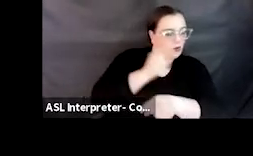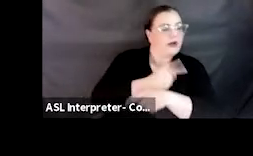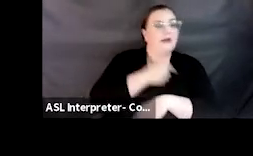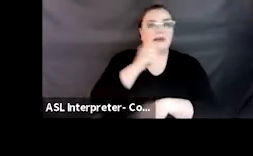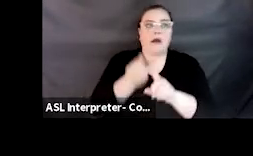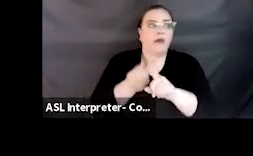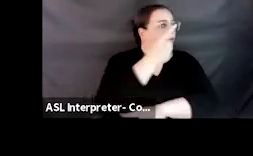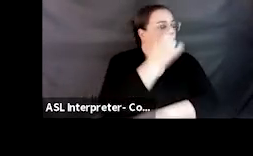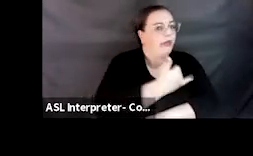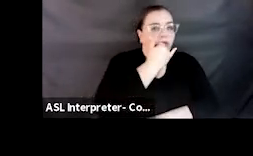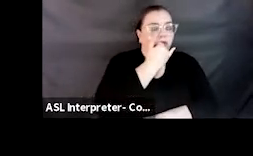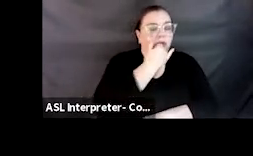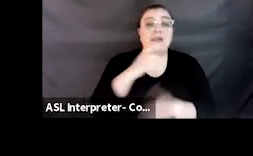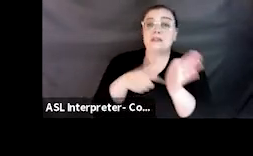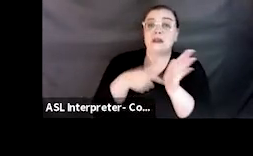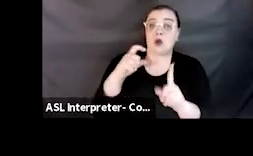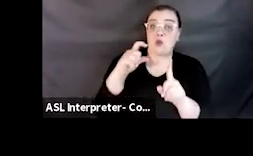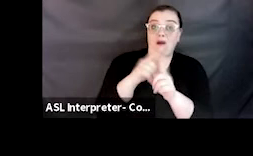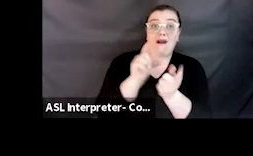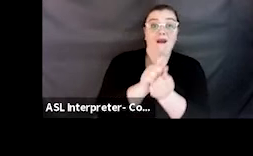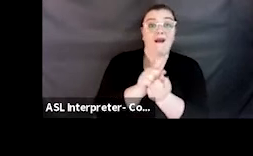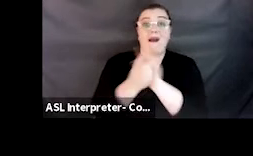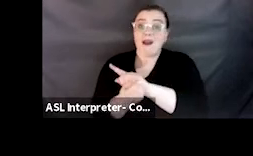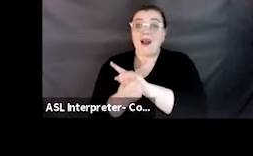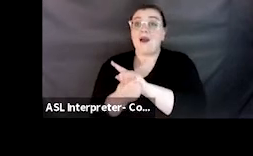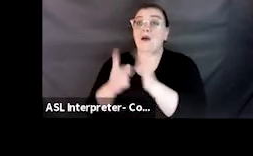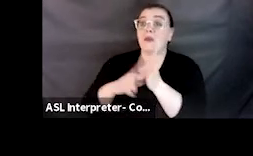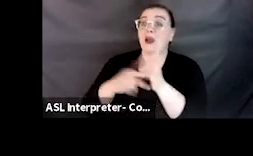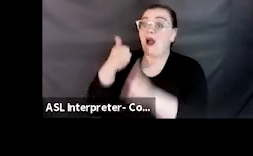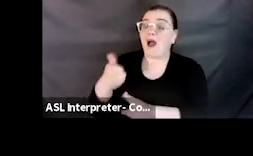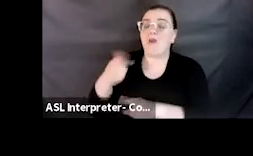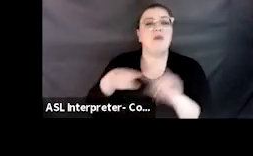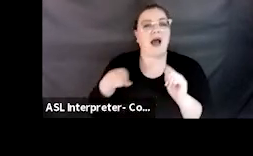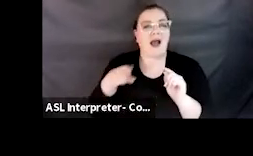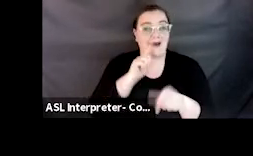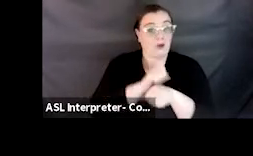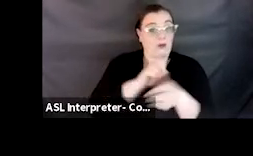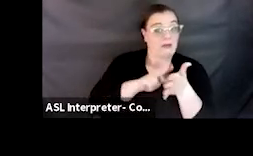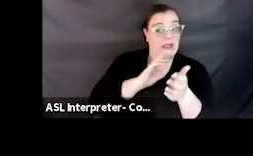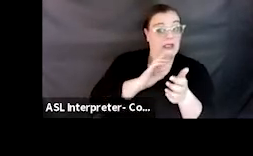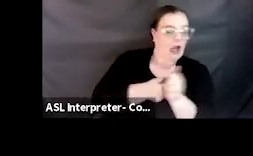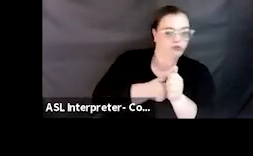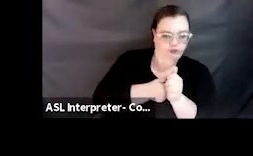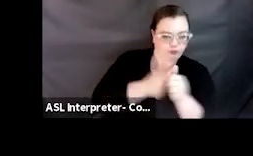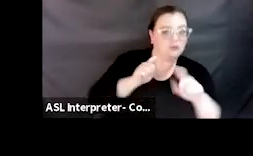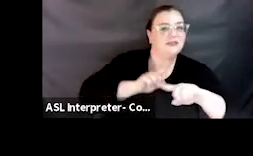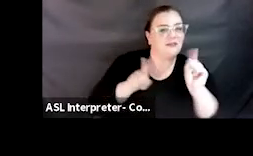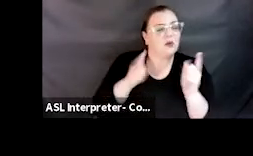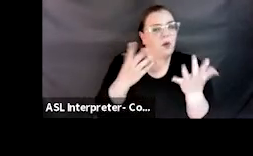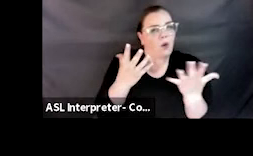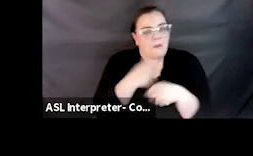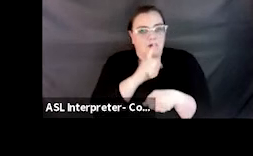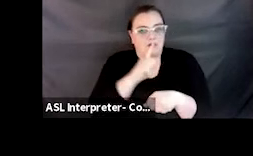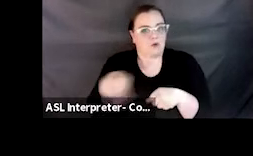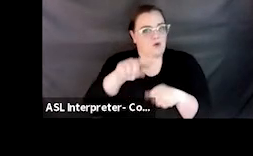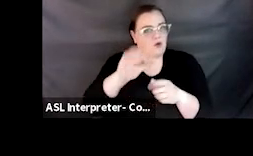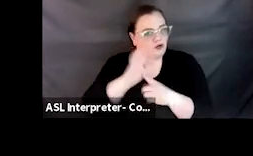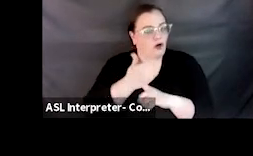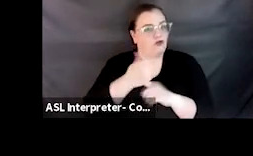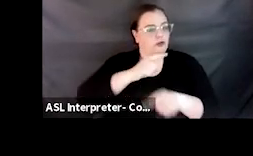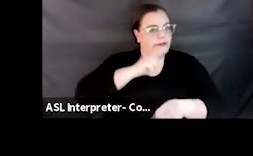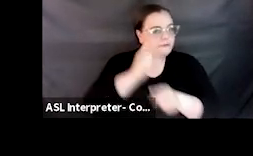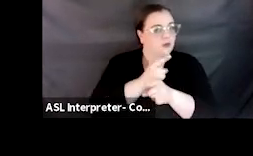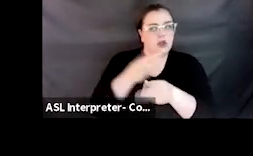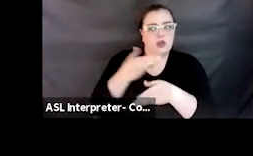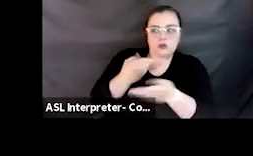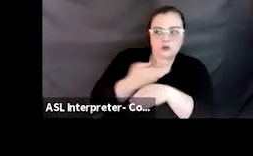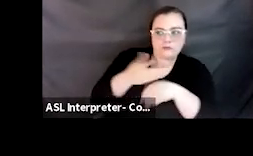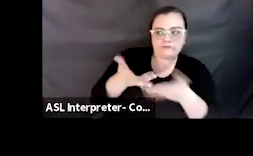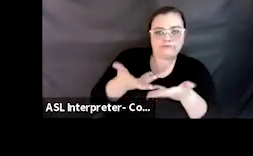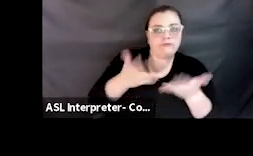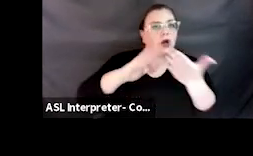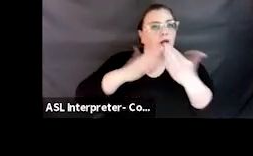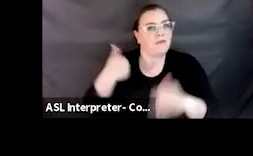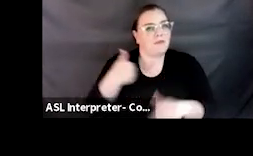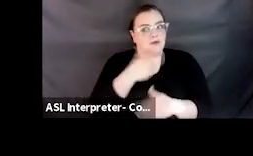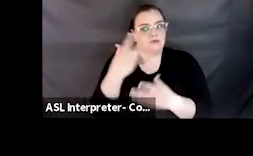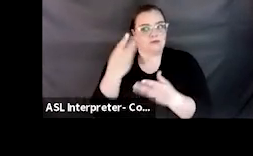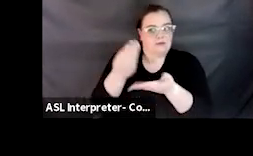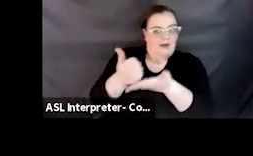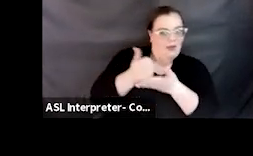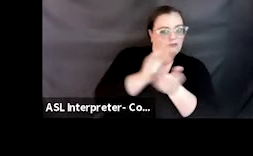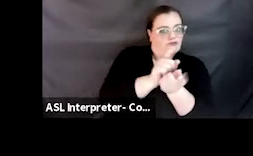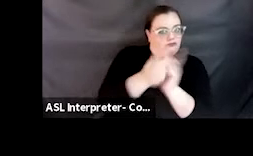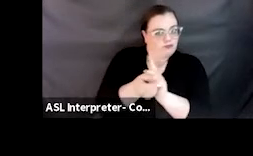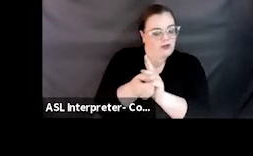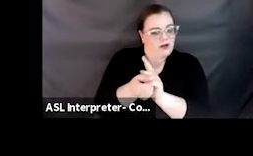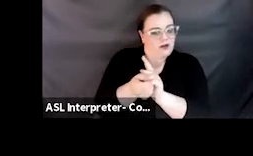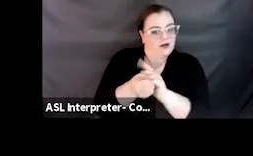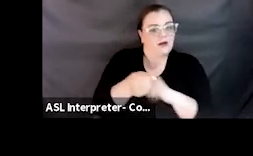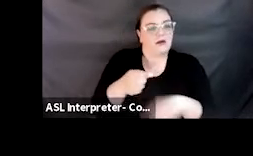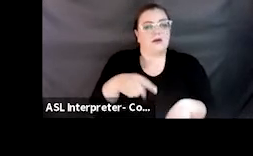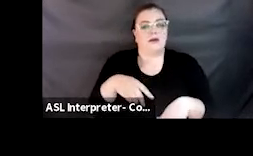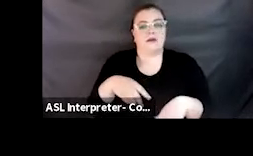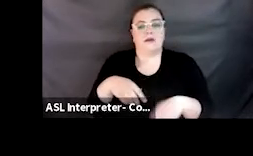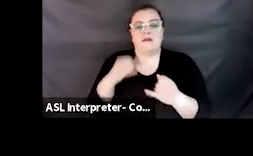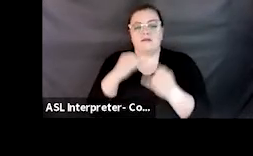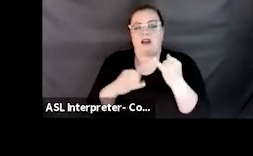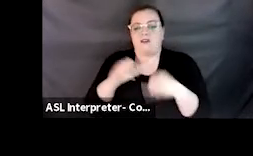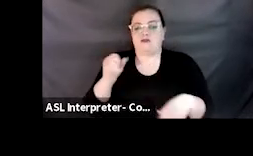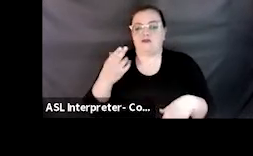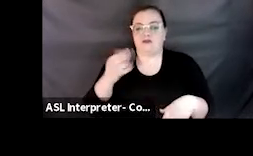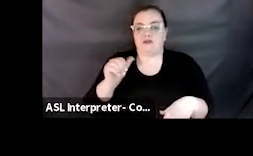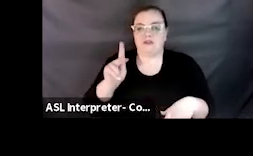Heidi Rosofsky: translations are culturally appropriate there's sometimes that the word may translate the same, but the nuance is different and you want to make sure that that that you are working with Community Members to make sure that translation is appropriate.